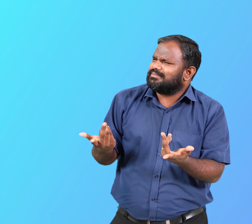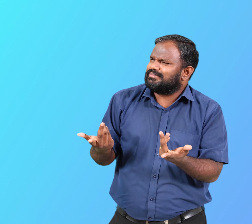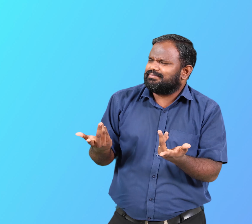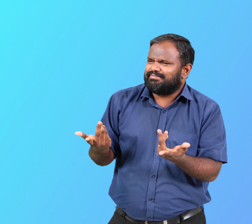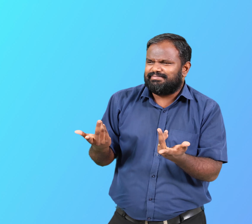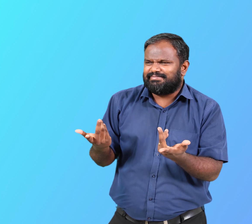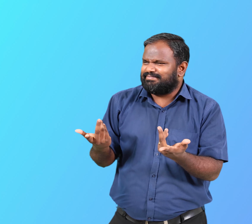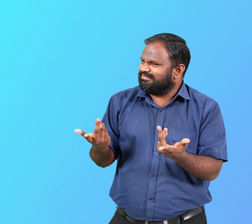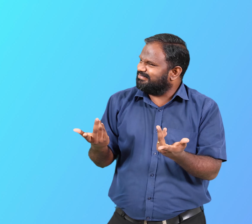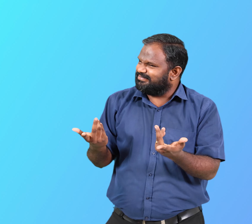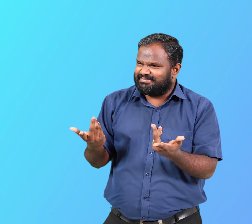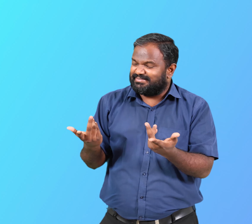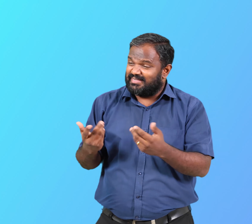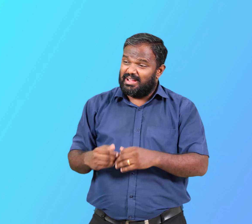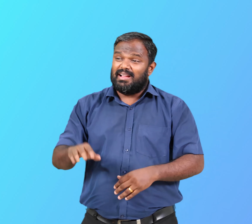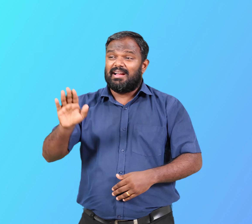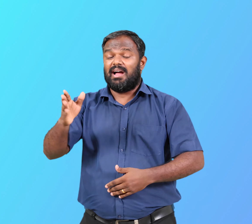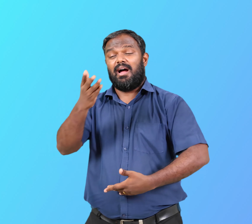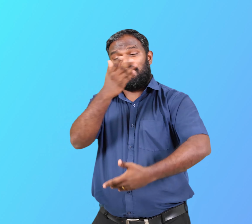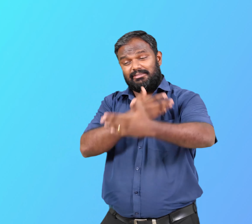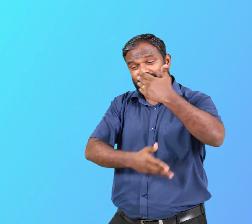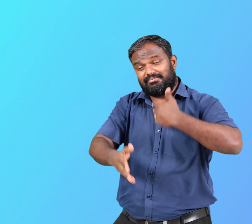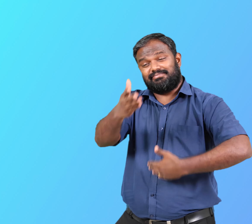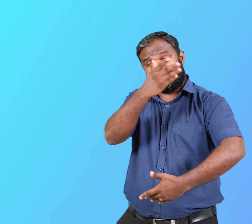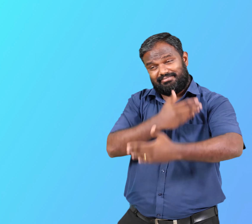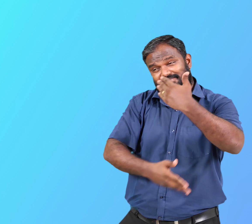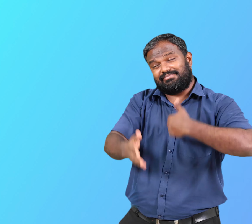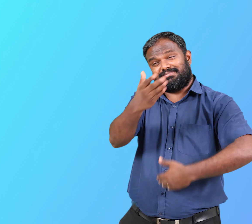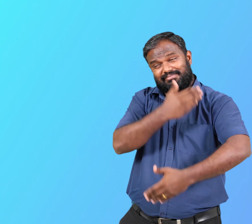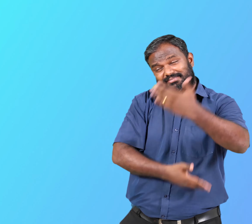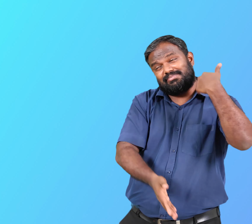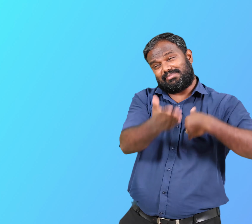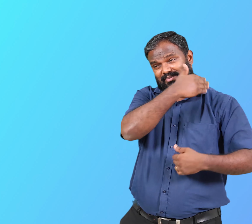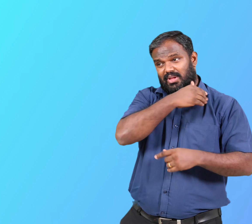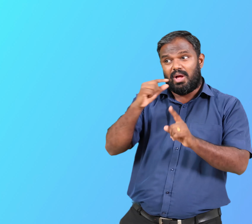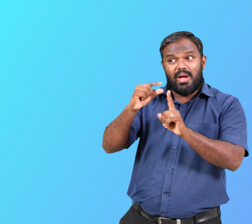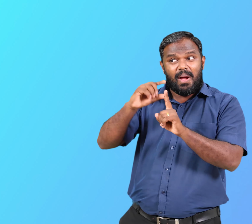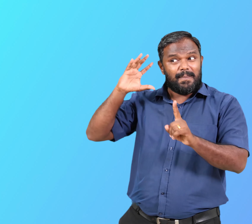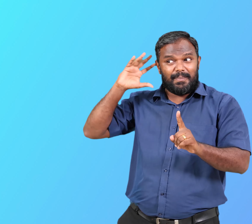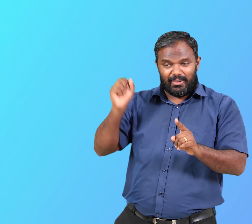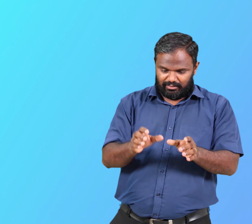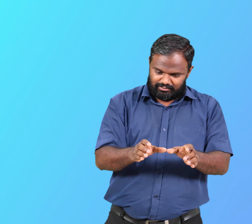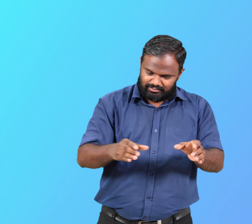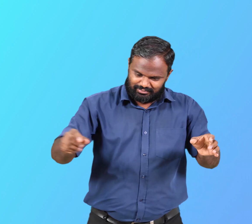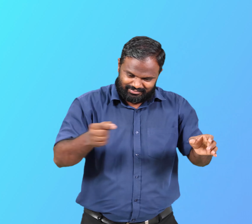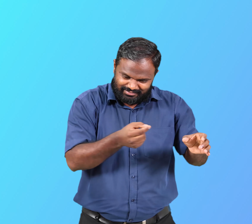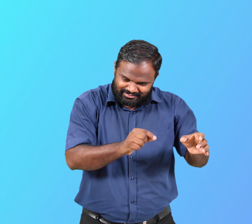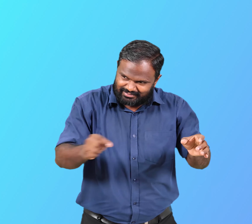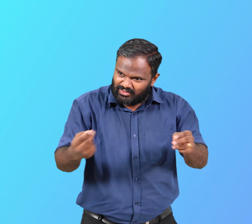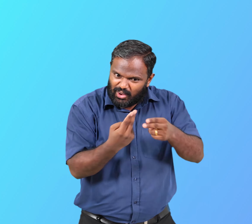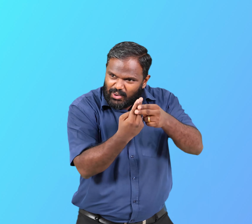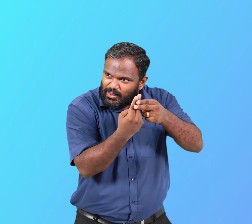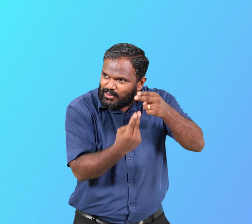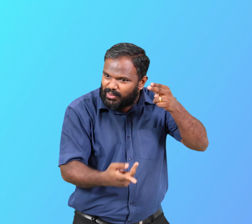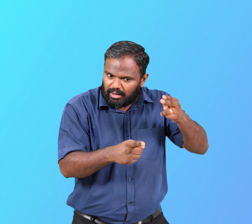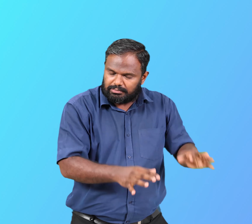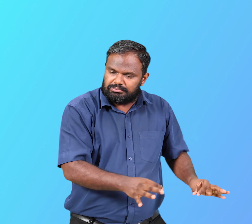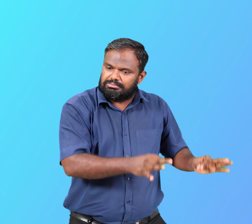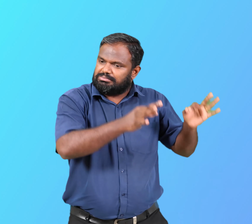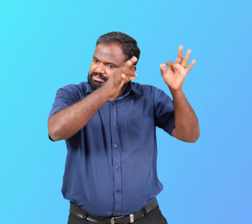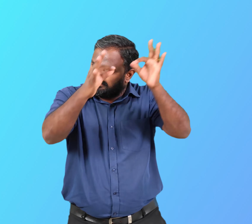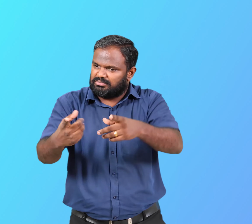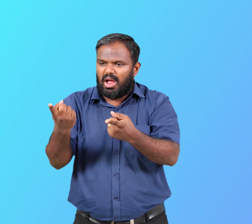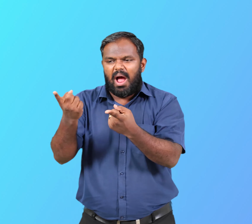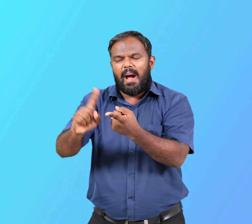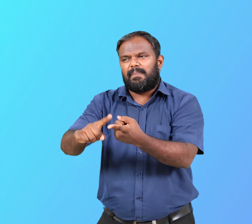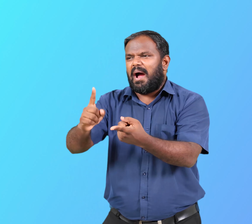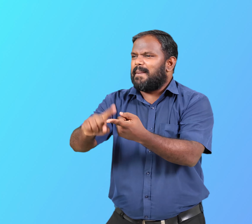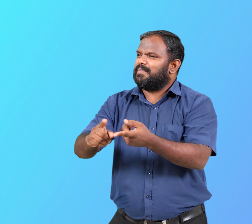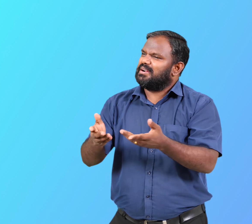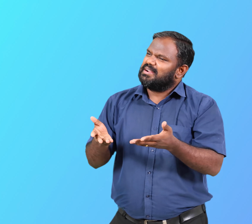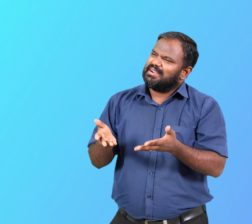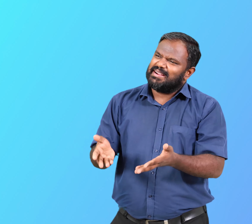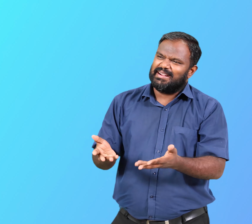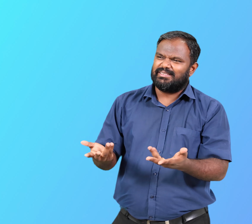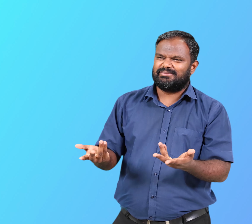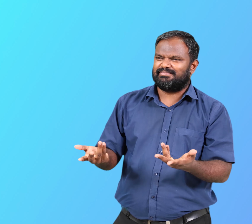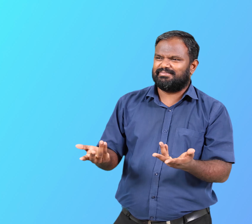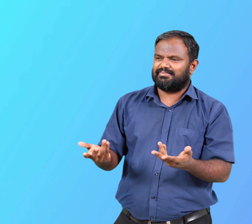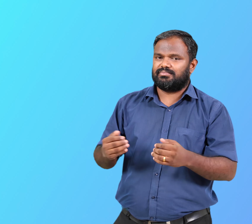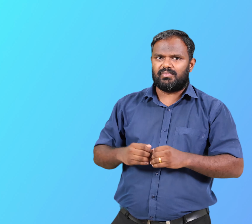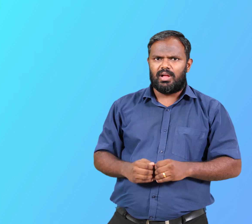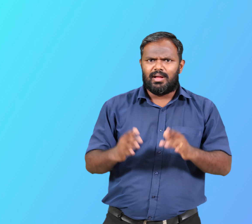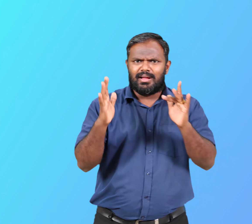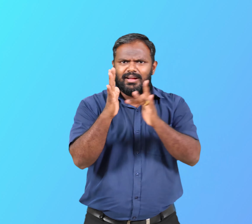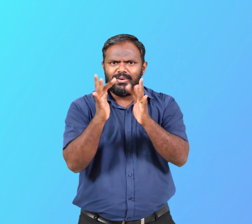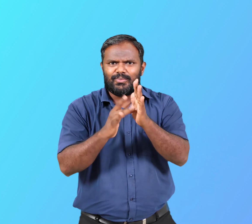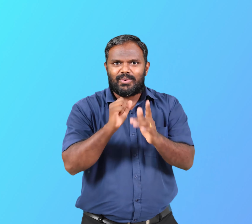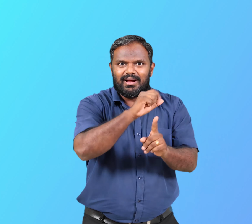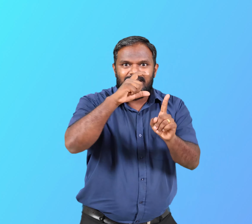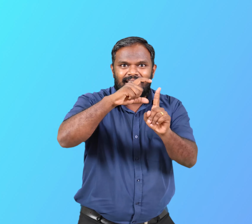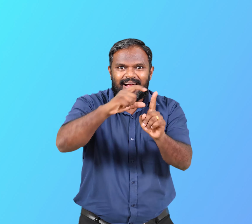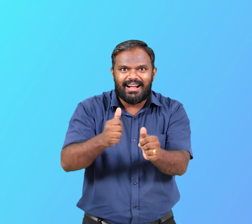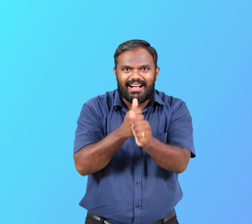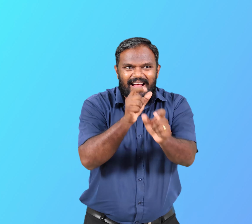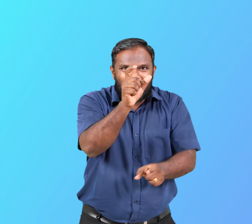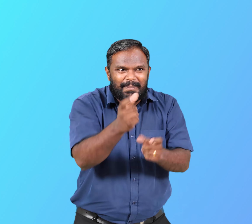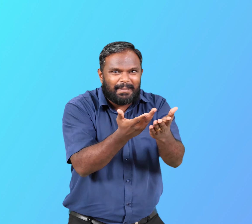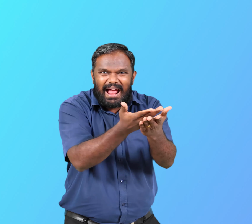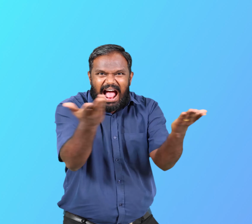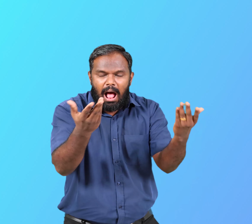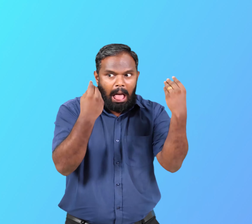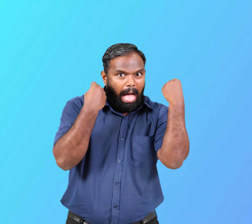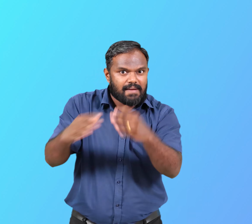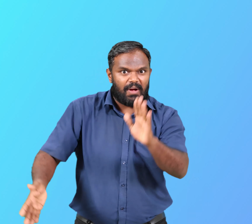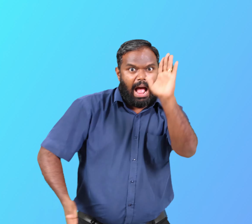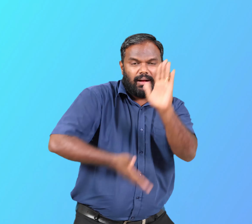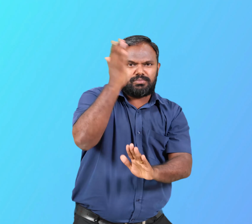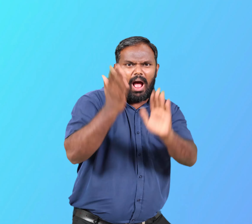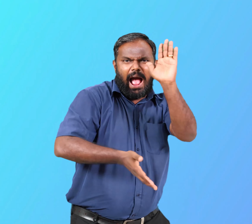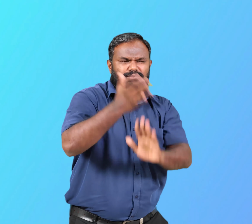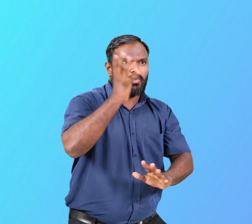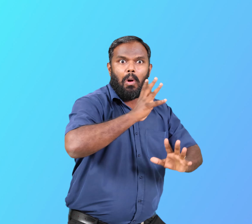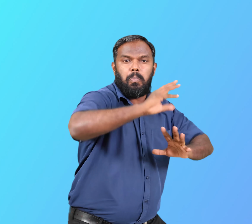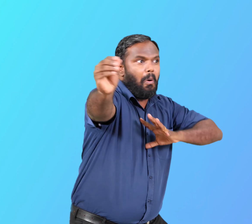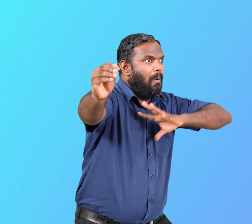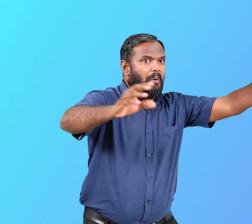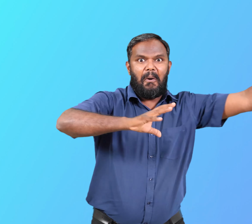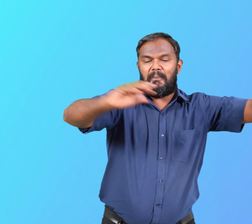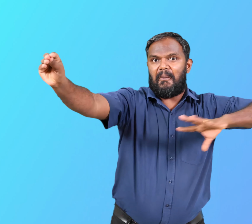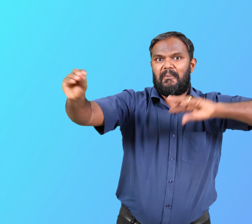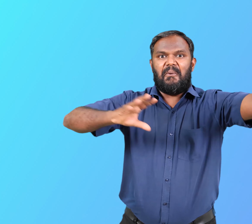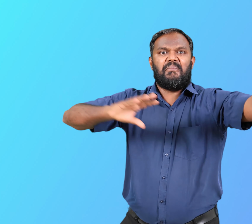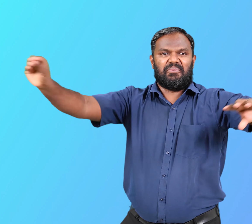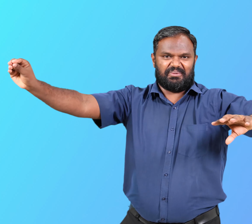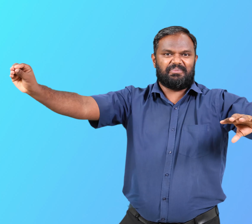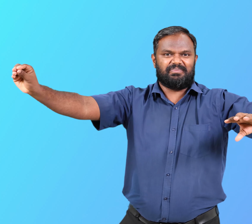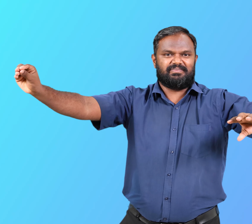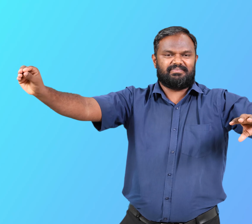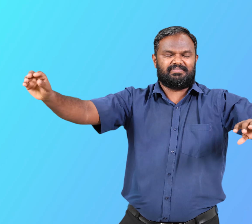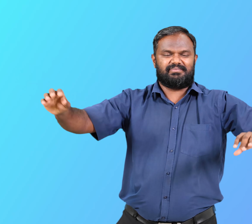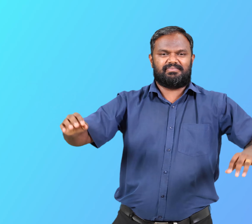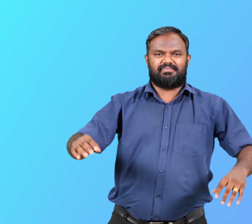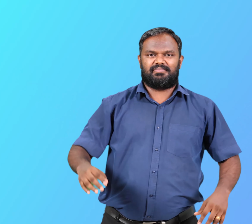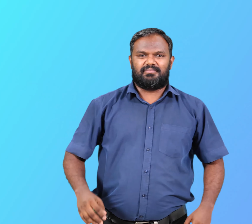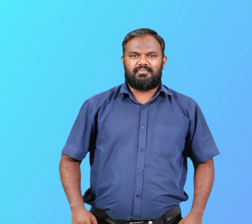But all these things have happened to show the full meaning of what the prophets wrote.” Then all of Jesus’ followers left him and ran away.